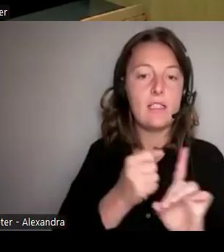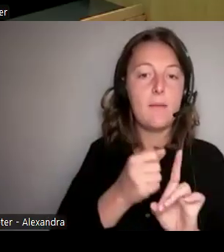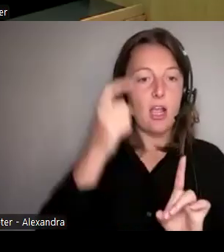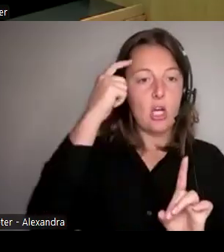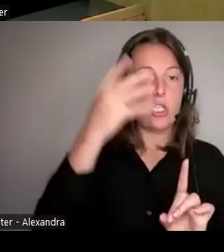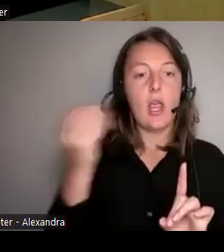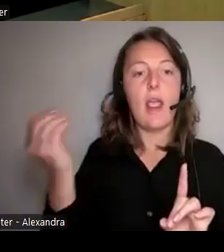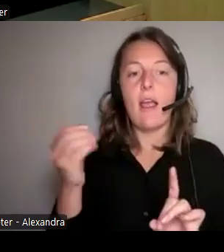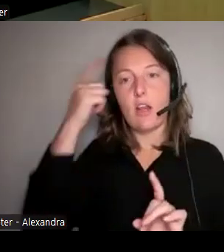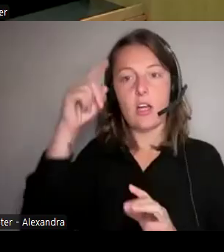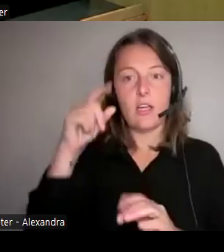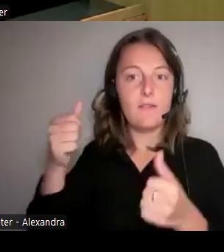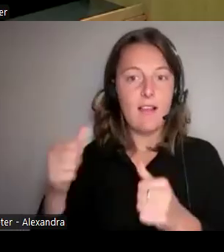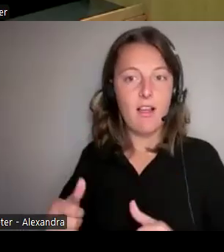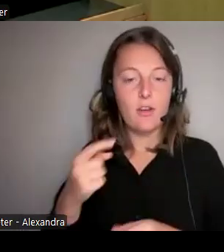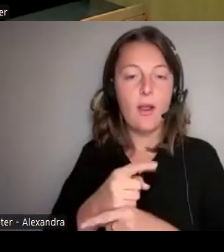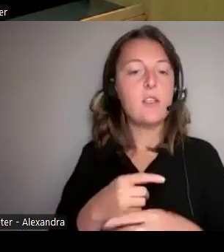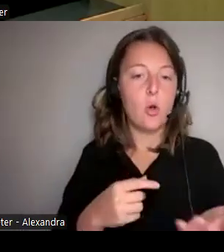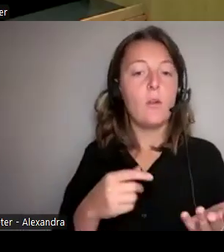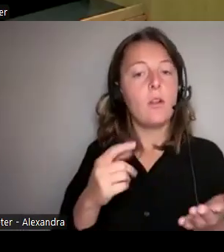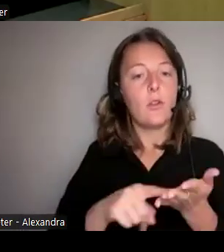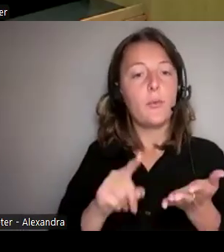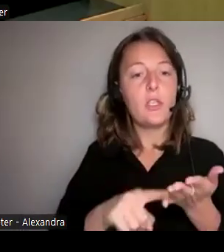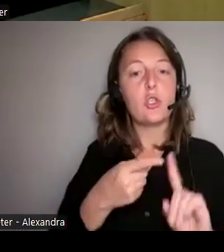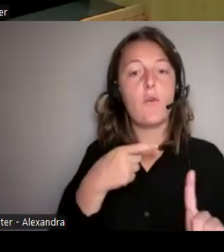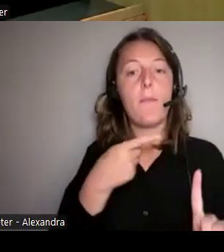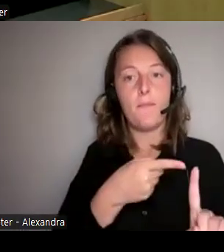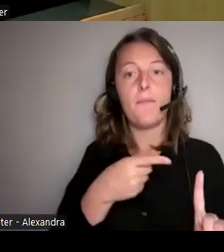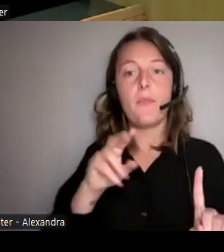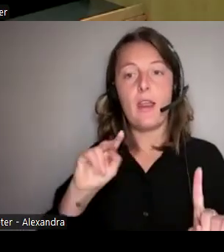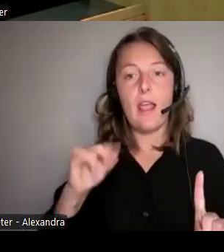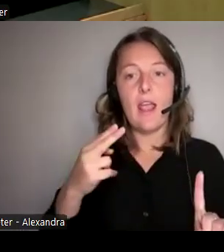um or announcements that you that you might see coming out of NIH will probably have this chronic